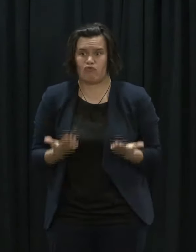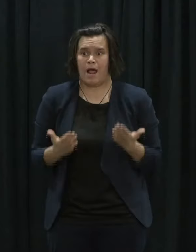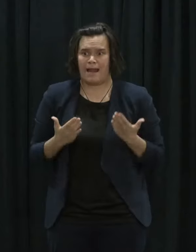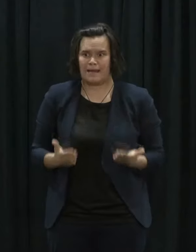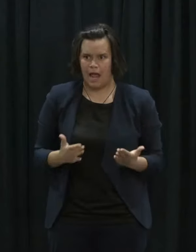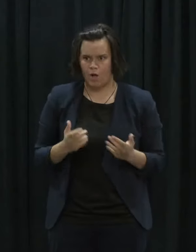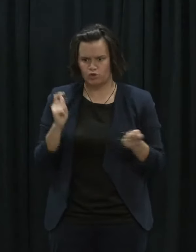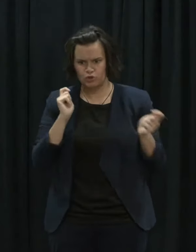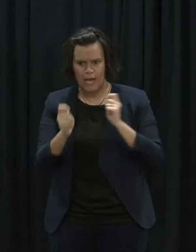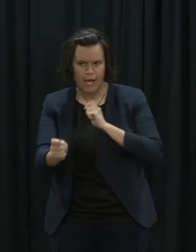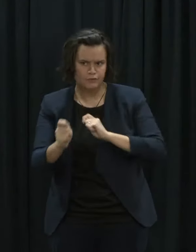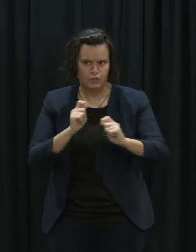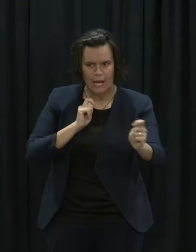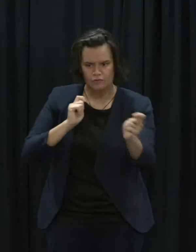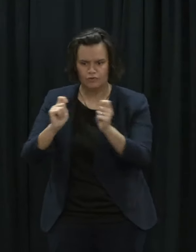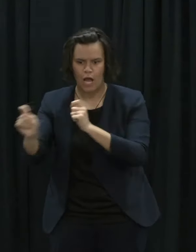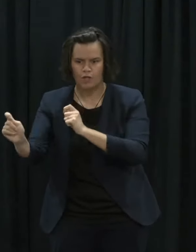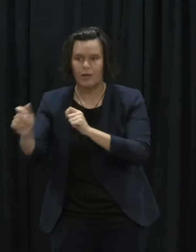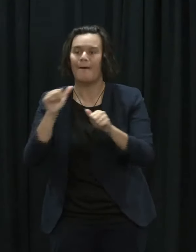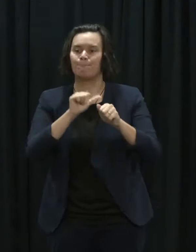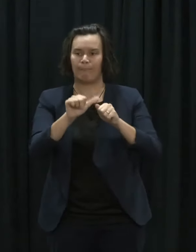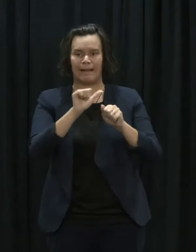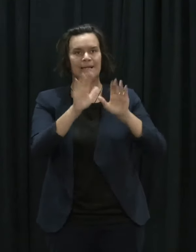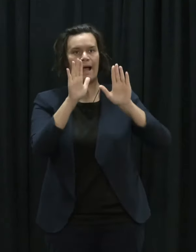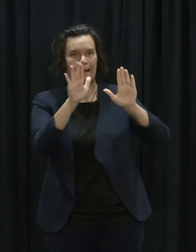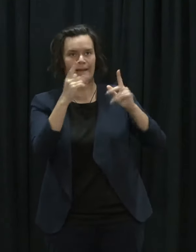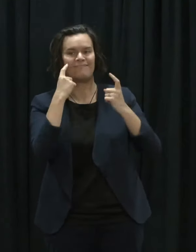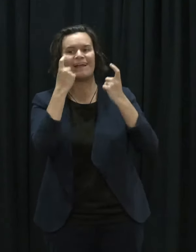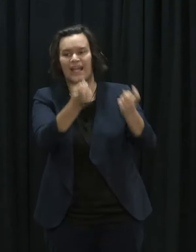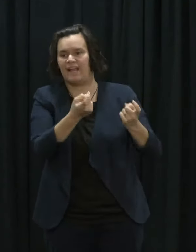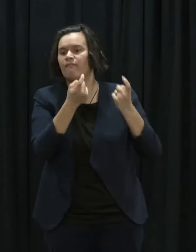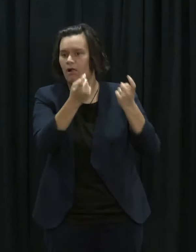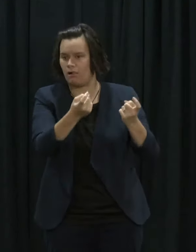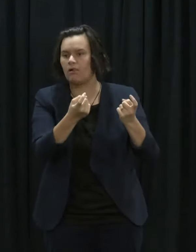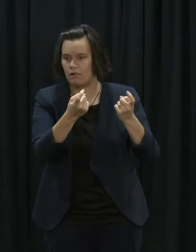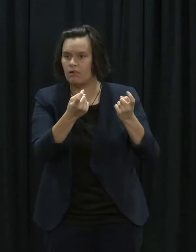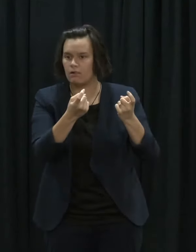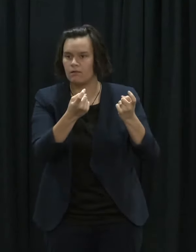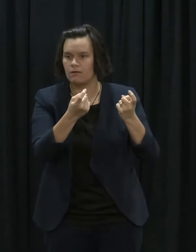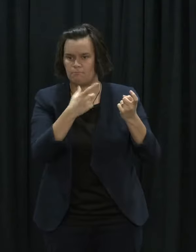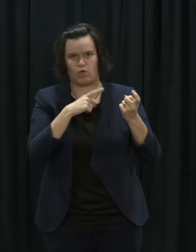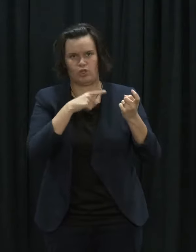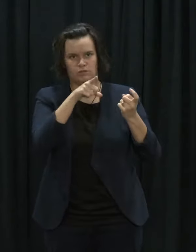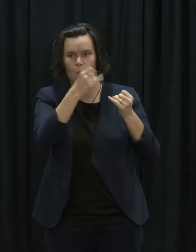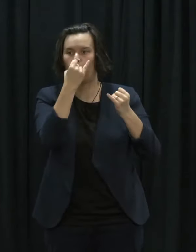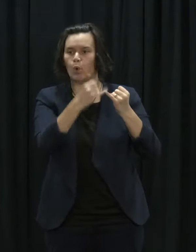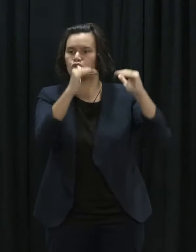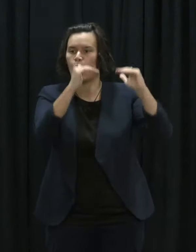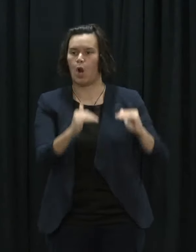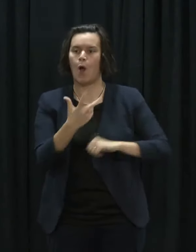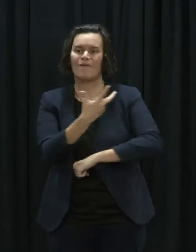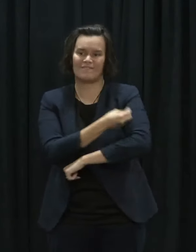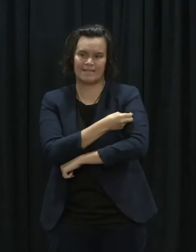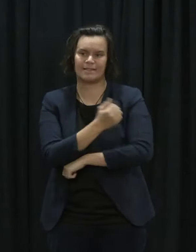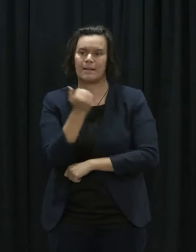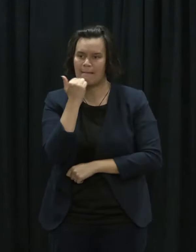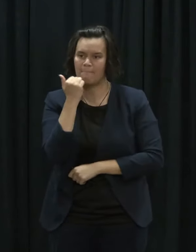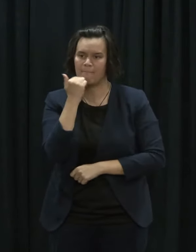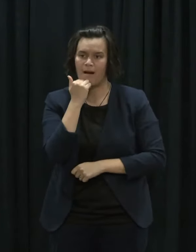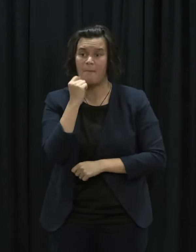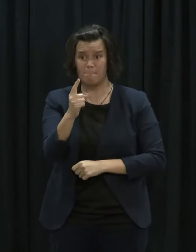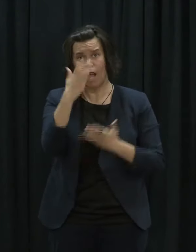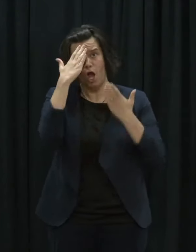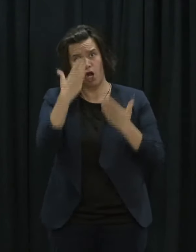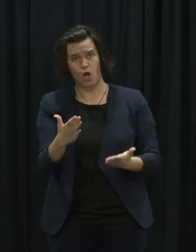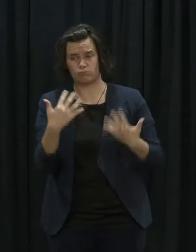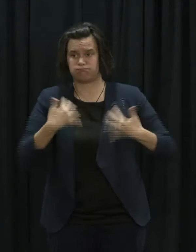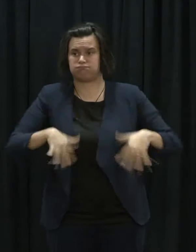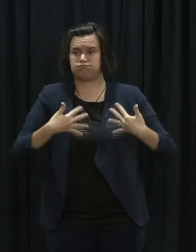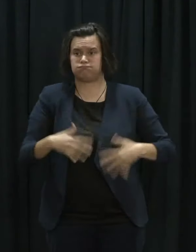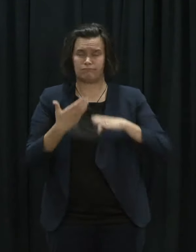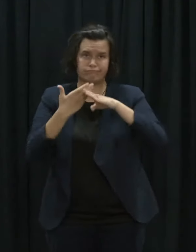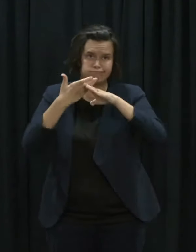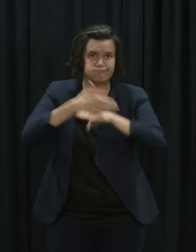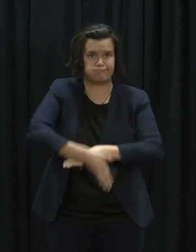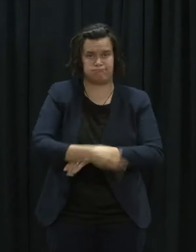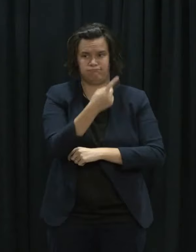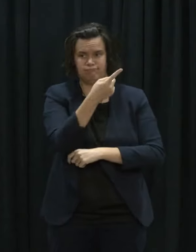other regions, into orange.